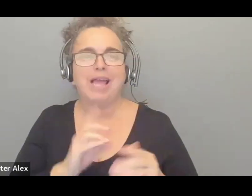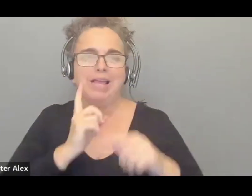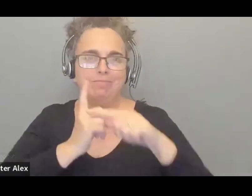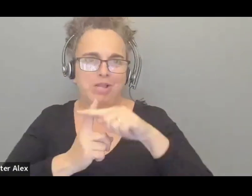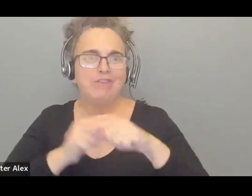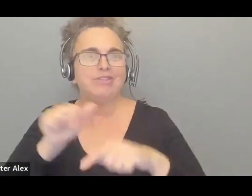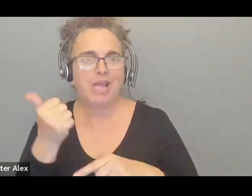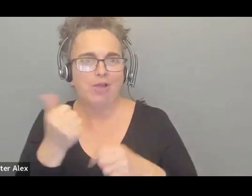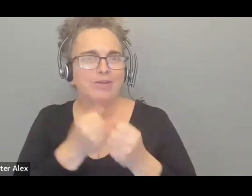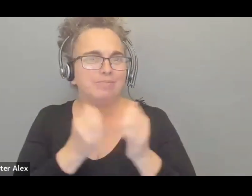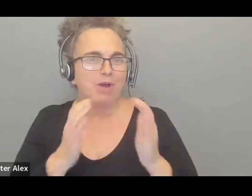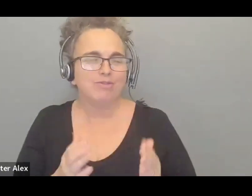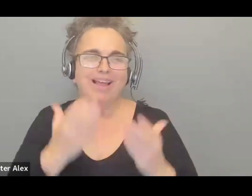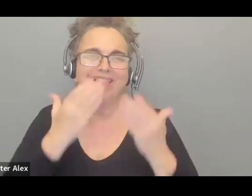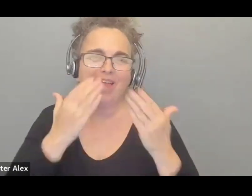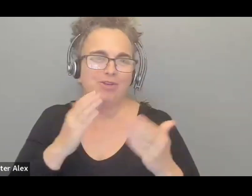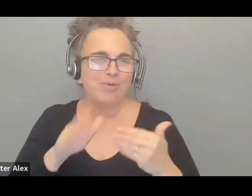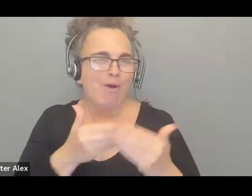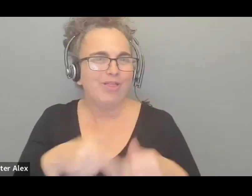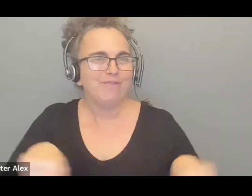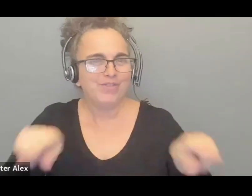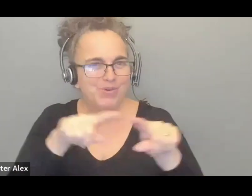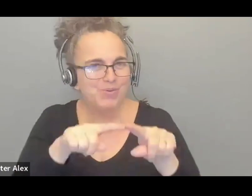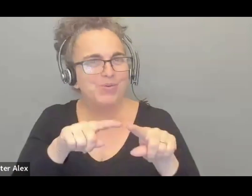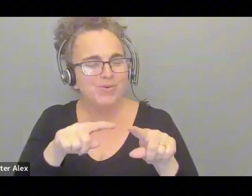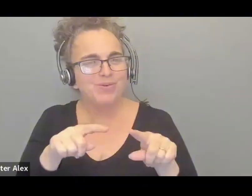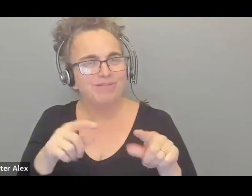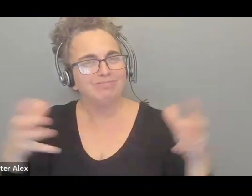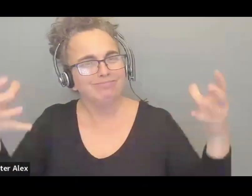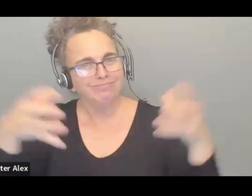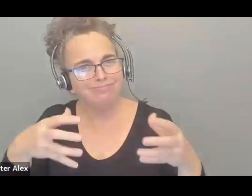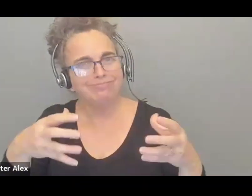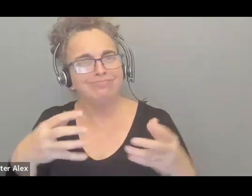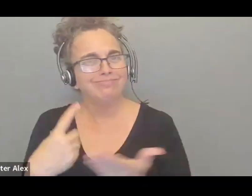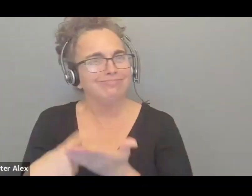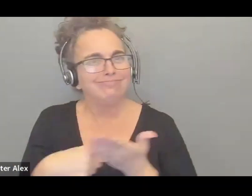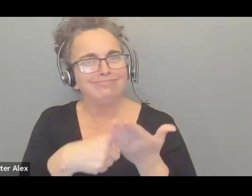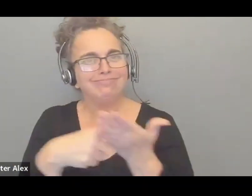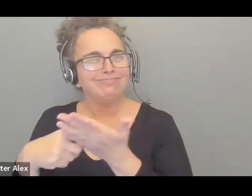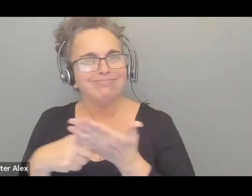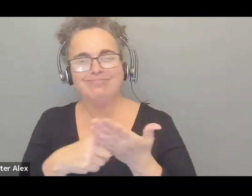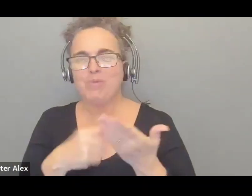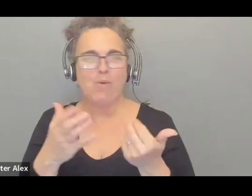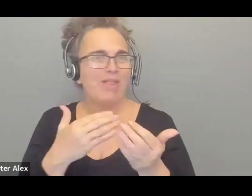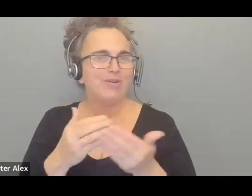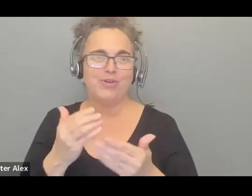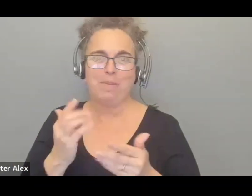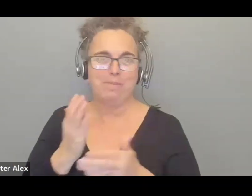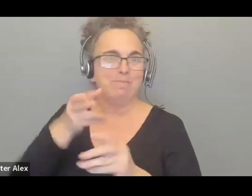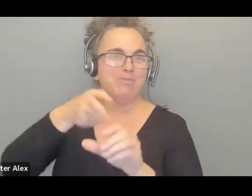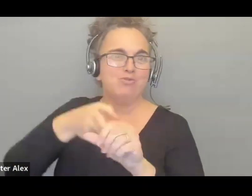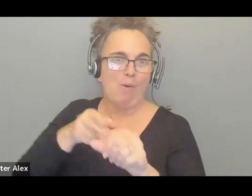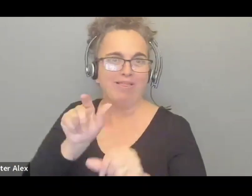And a thank you to all of you for spending your time with us. Whether you've been part of these live sessions